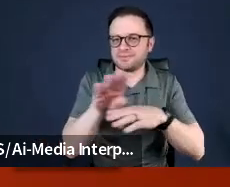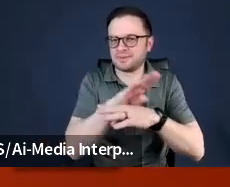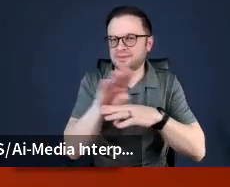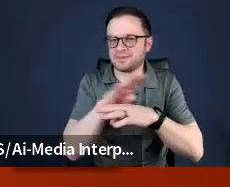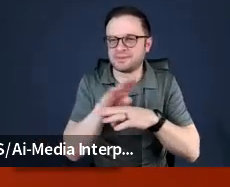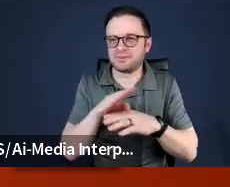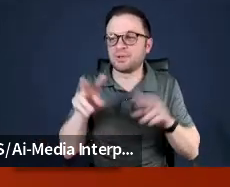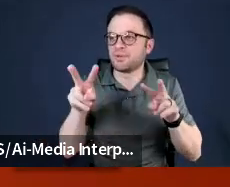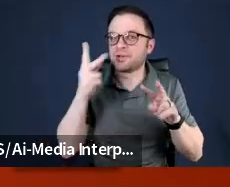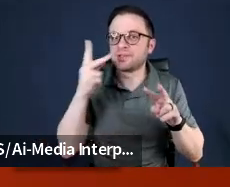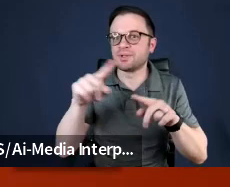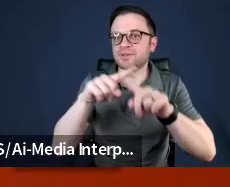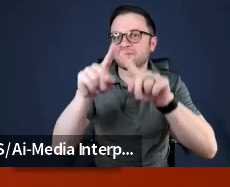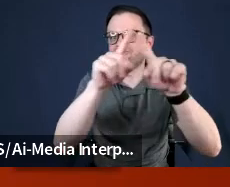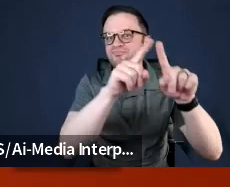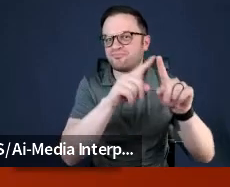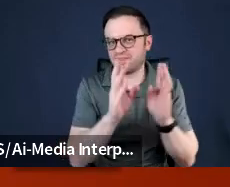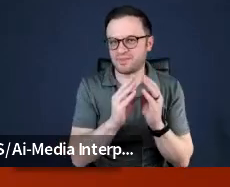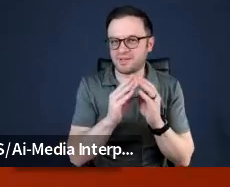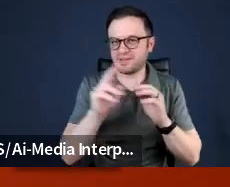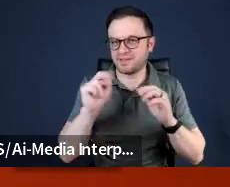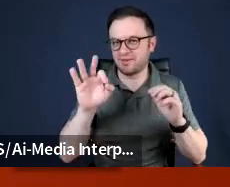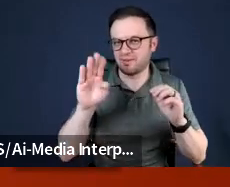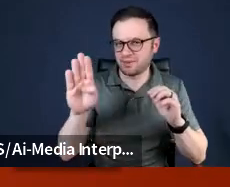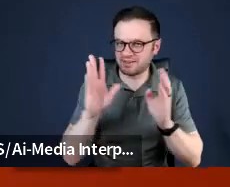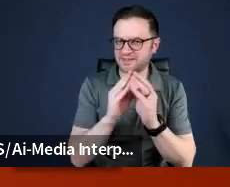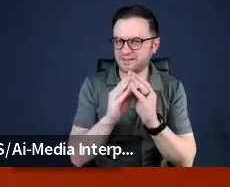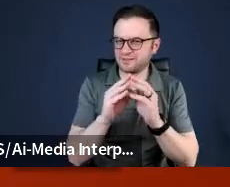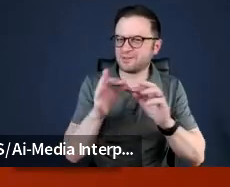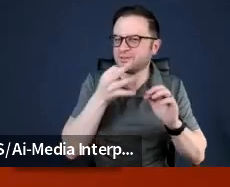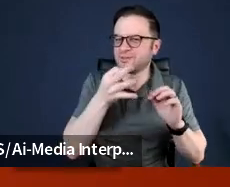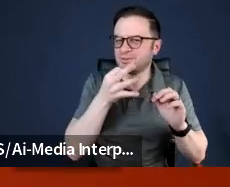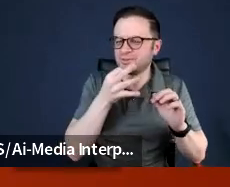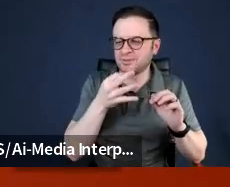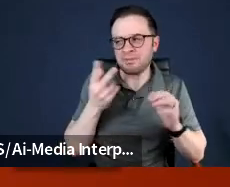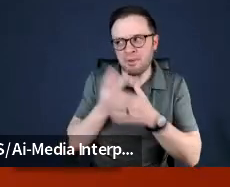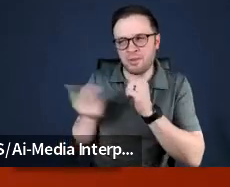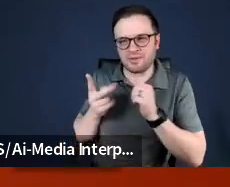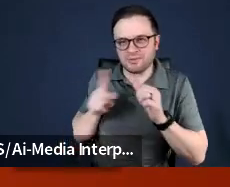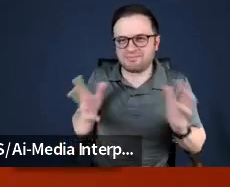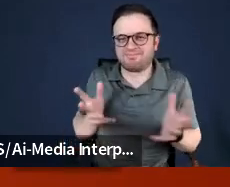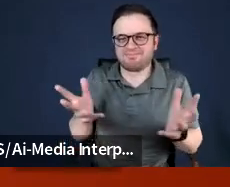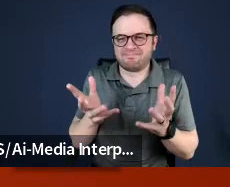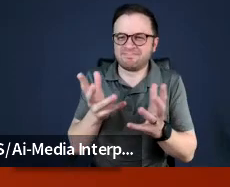you work for the meanest noble government or private sector we look forward to seeing you at